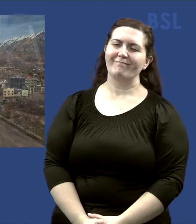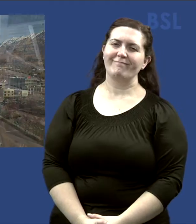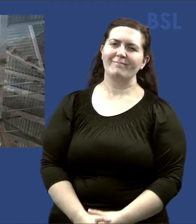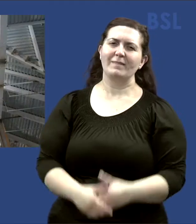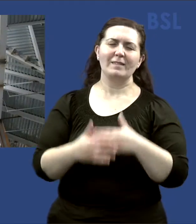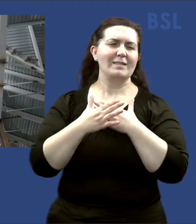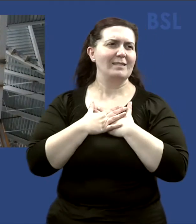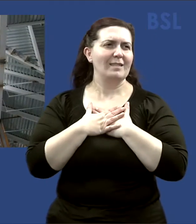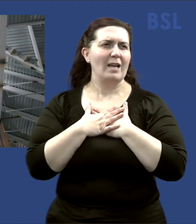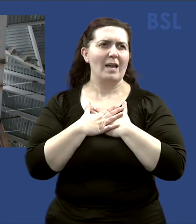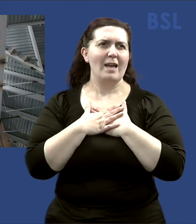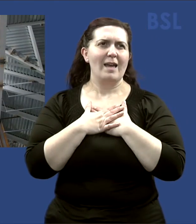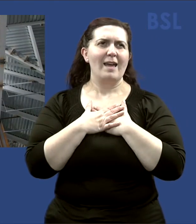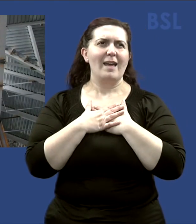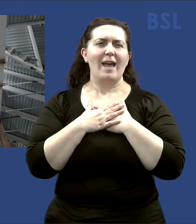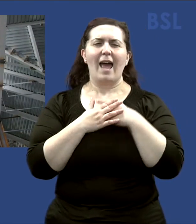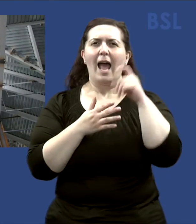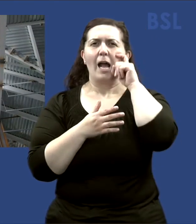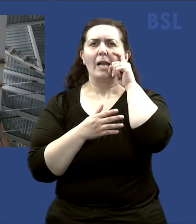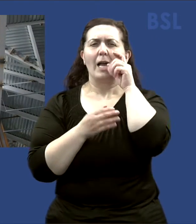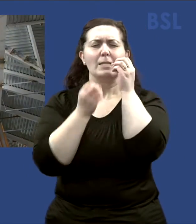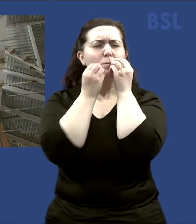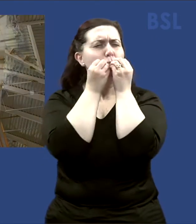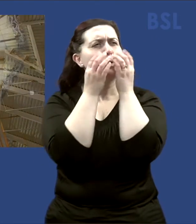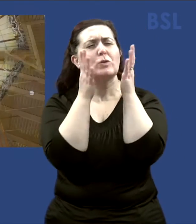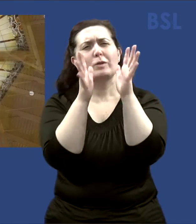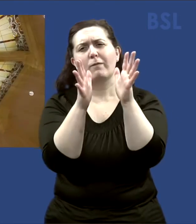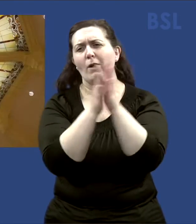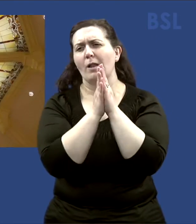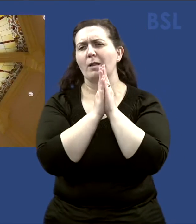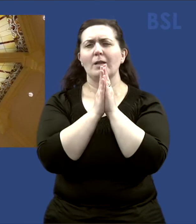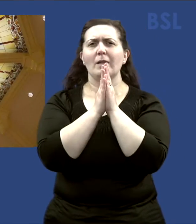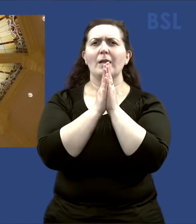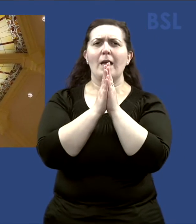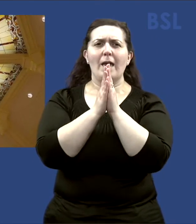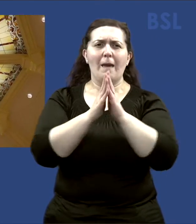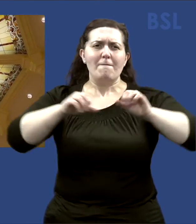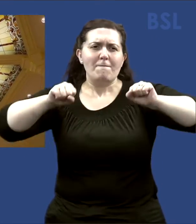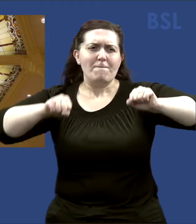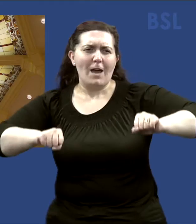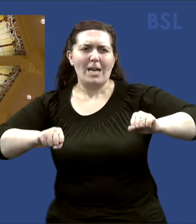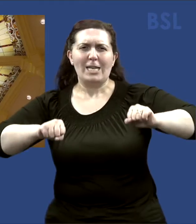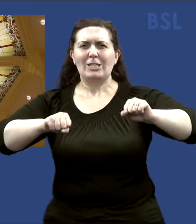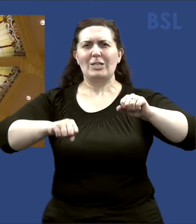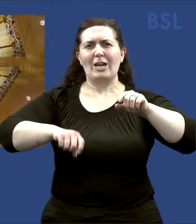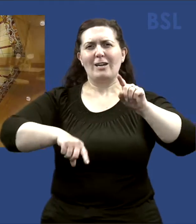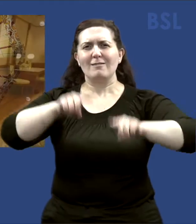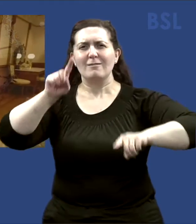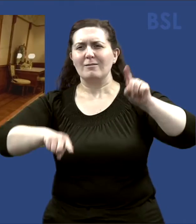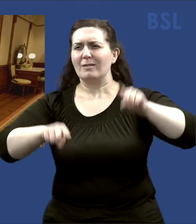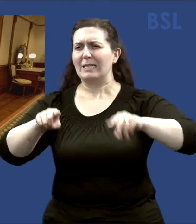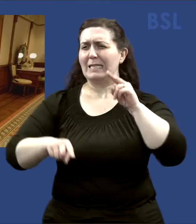Bishop Causse: "I love the art glass. It's just beautiful, the colours in the temple, the furniture,